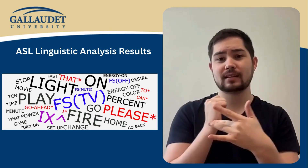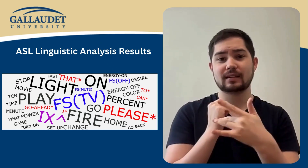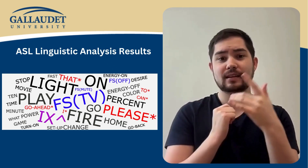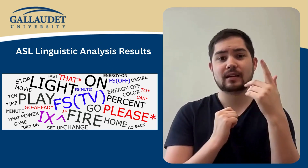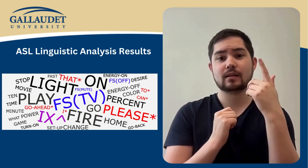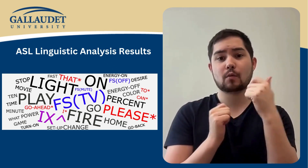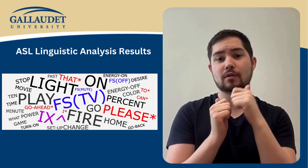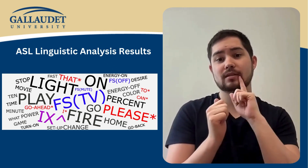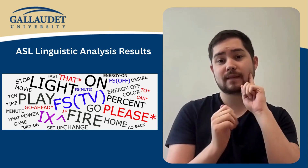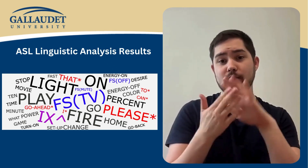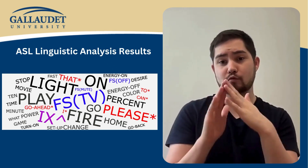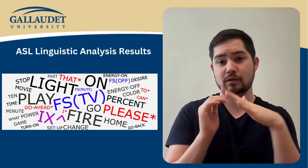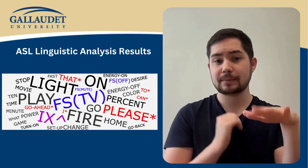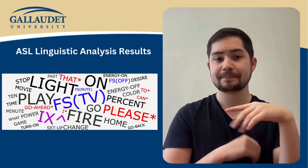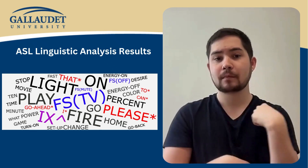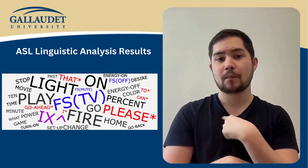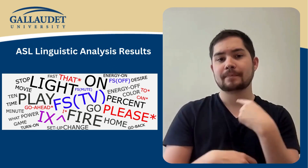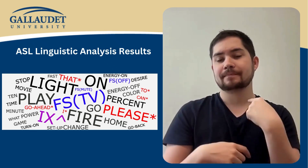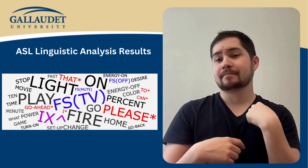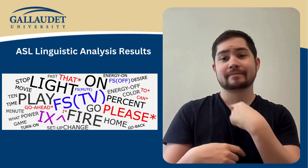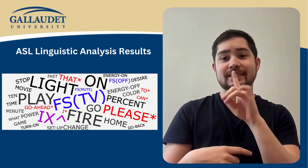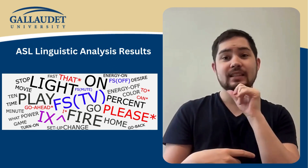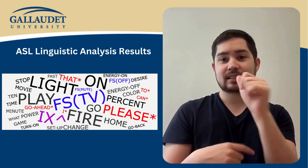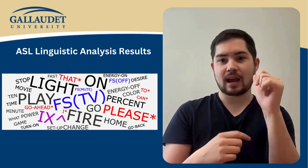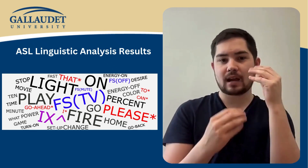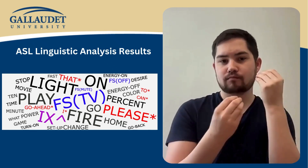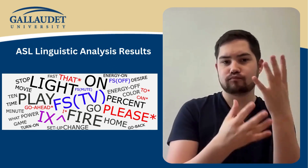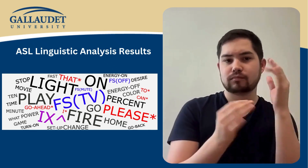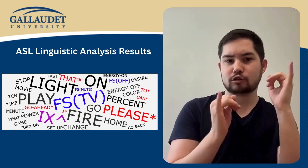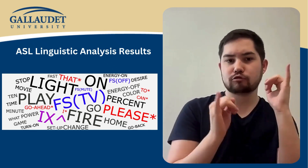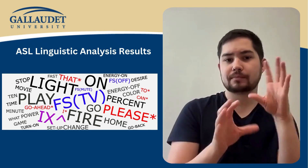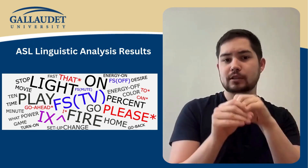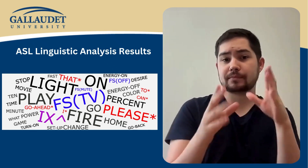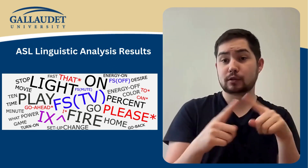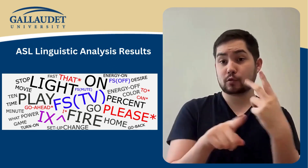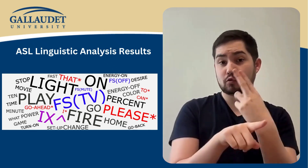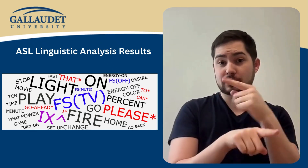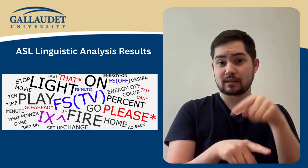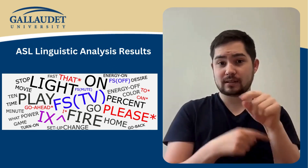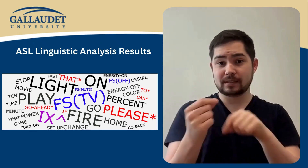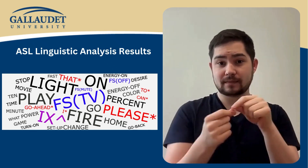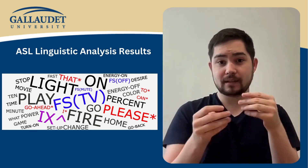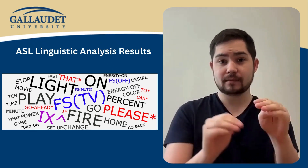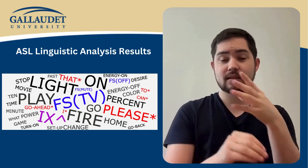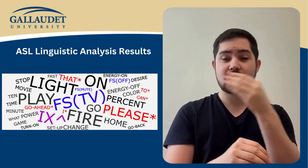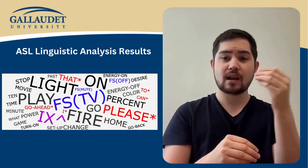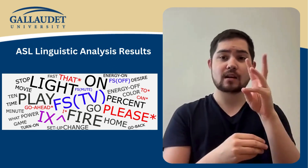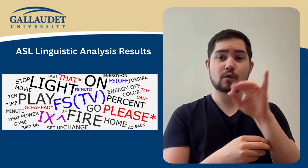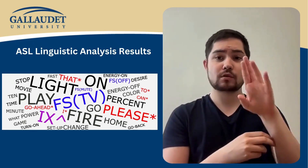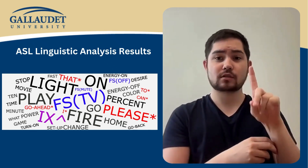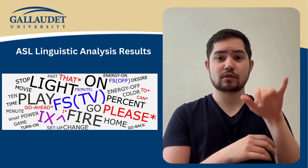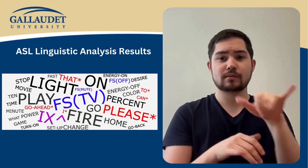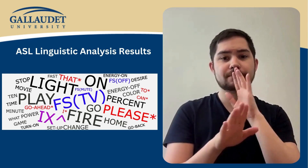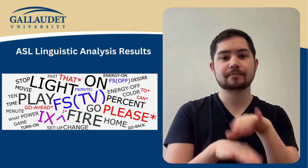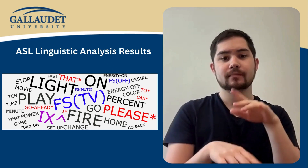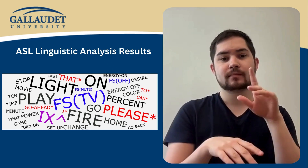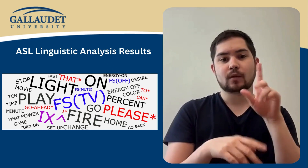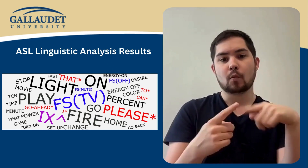We had not instructed participants to use this attention-getting method, and the Wizard stayed silent when encountering it.